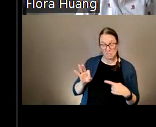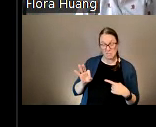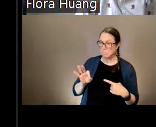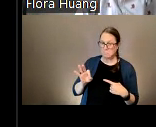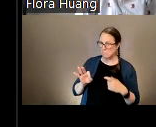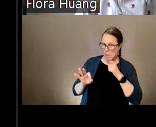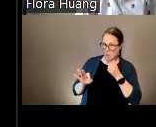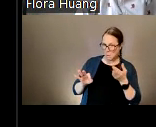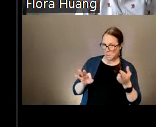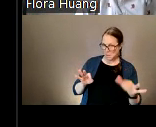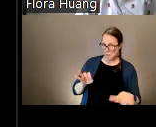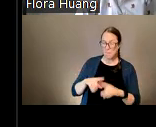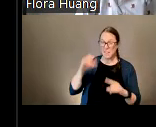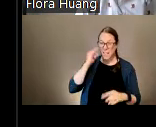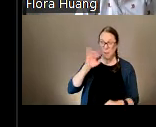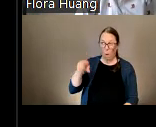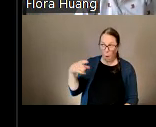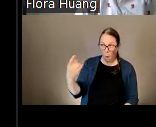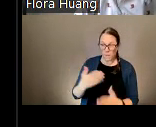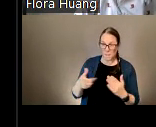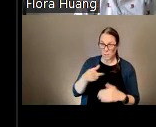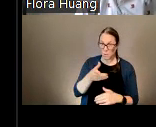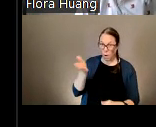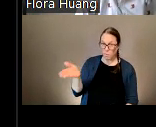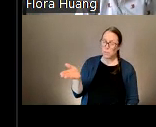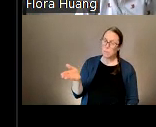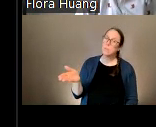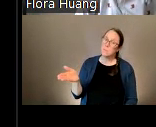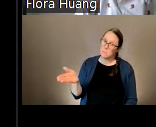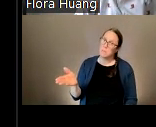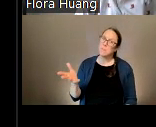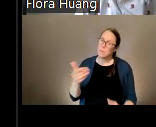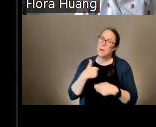But if that is all you can offer you really want to ensure that it's accessible,